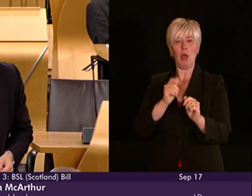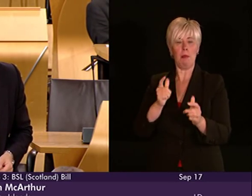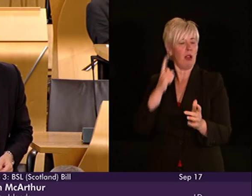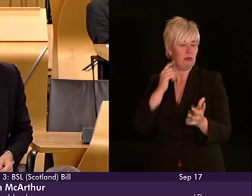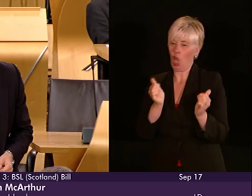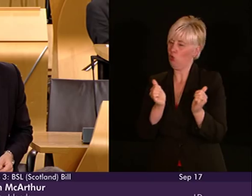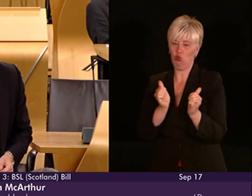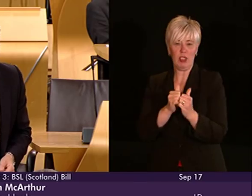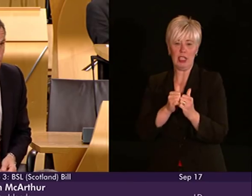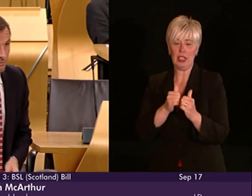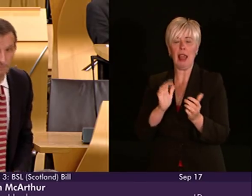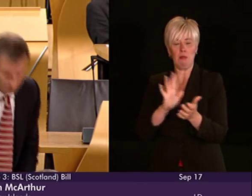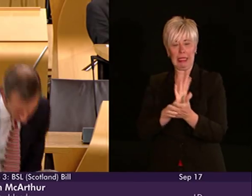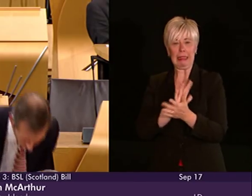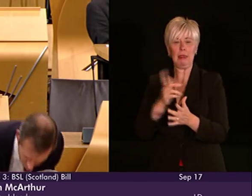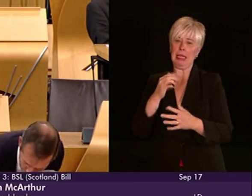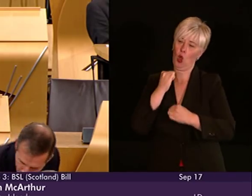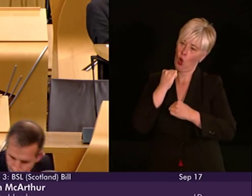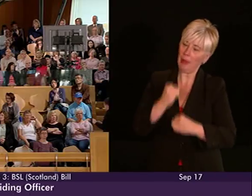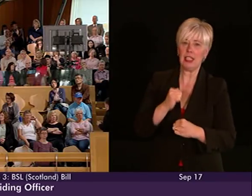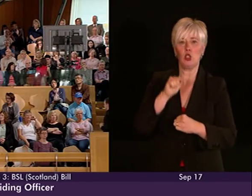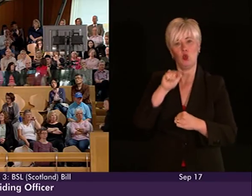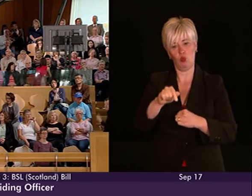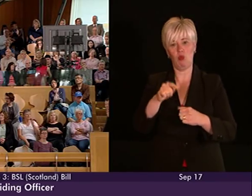the further commitment that the minister has been able to give.